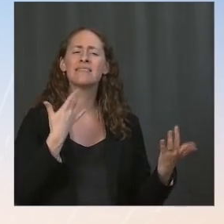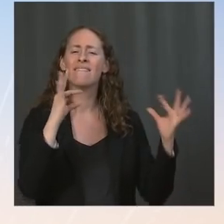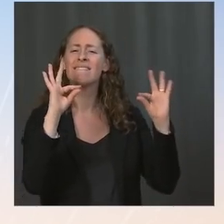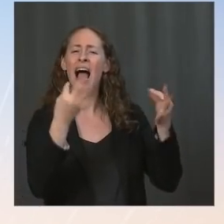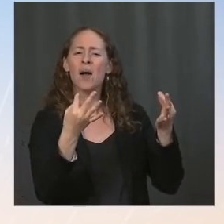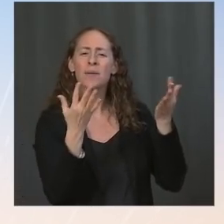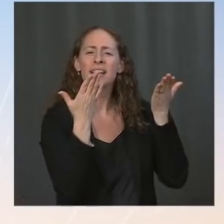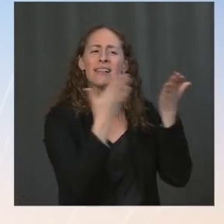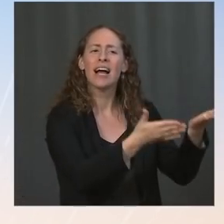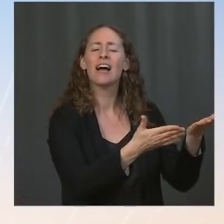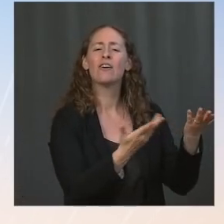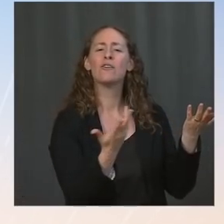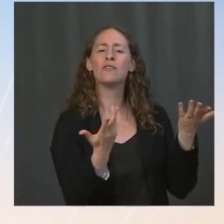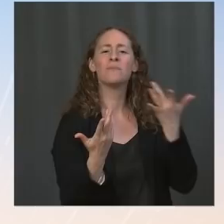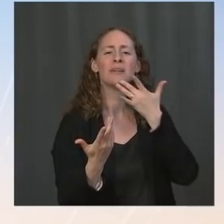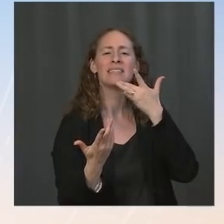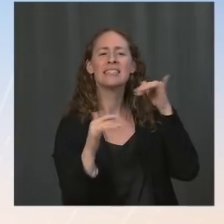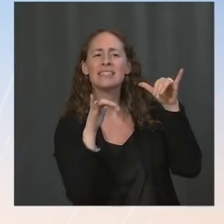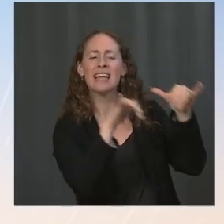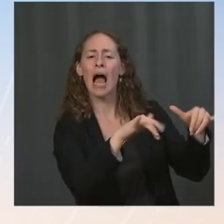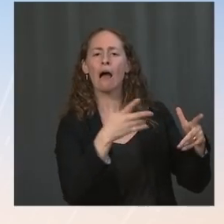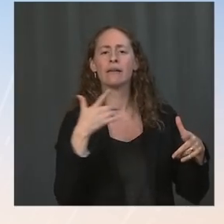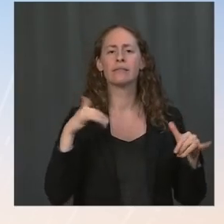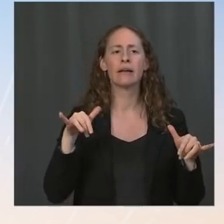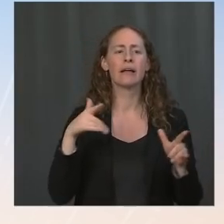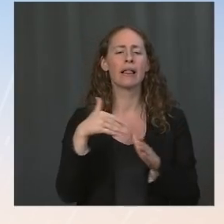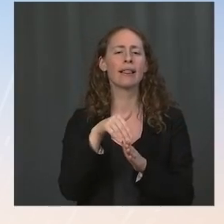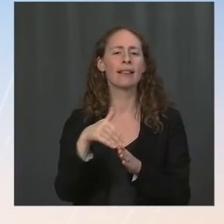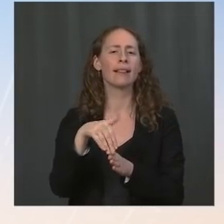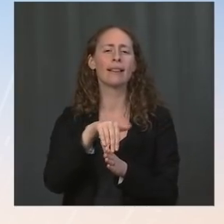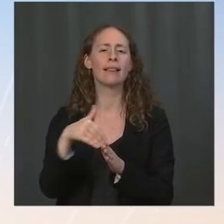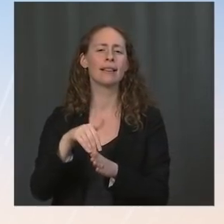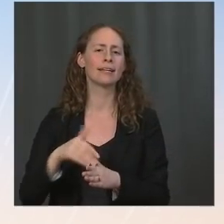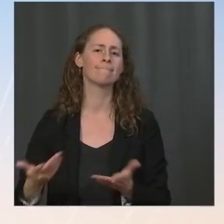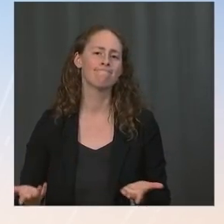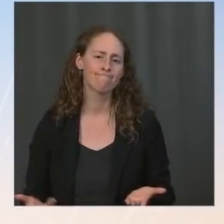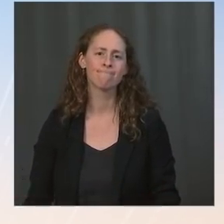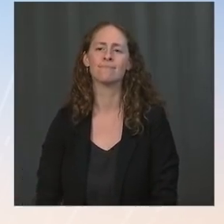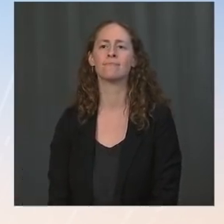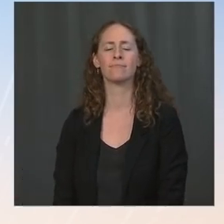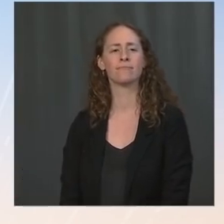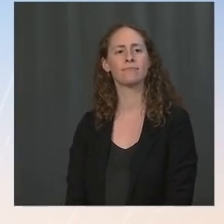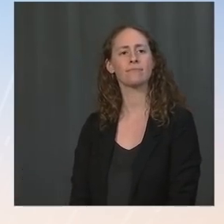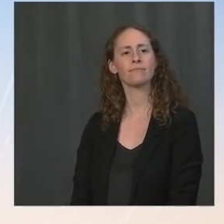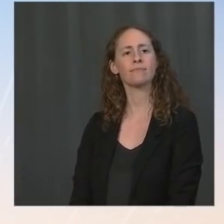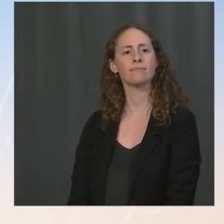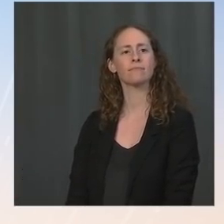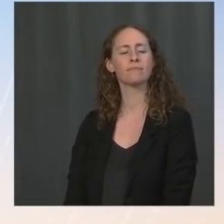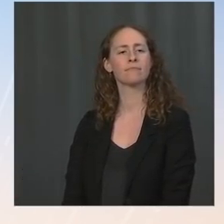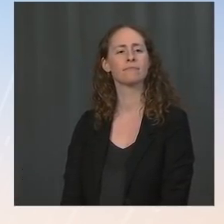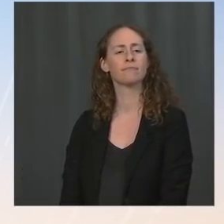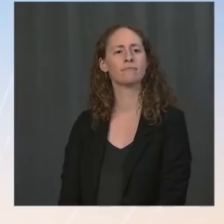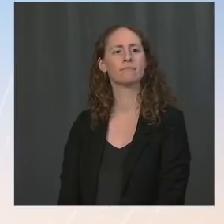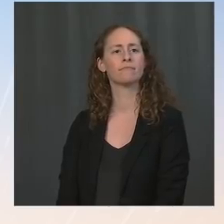and we've been working with them to assess that. The Press: And then one other question on Afghanistan. The deadline is tomorrow, obviously.